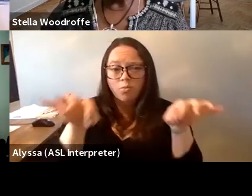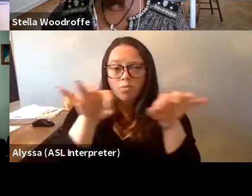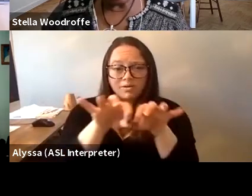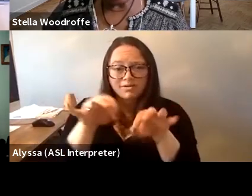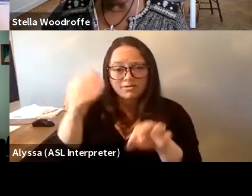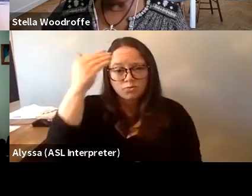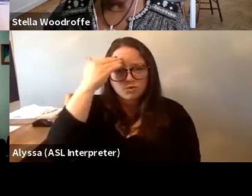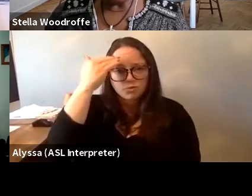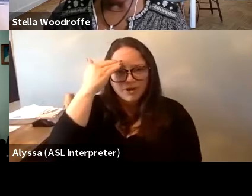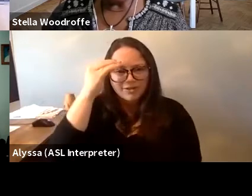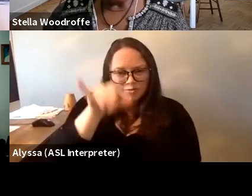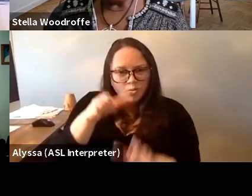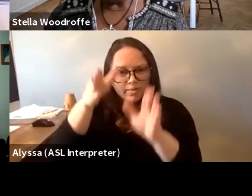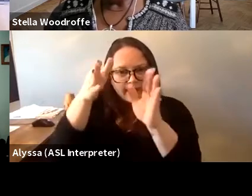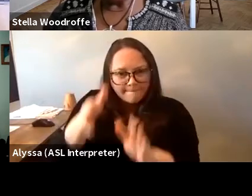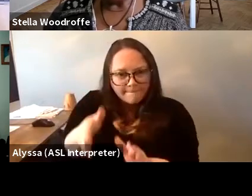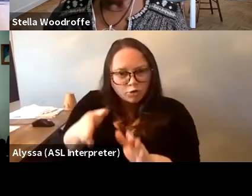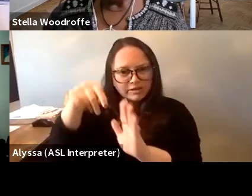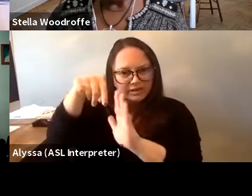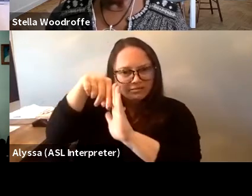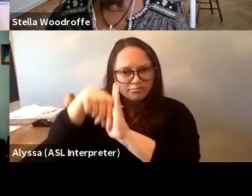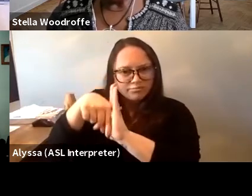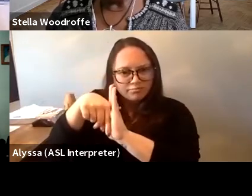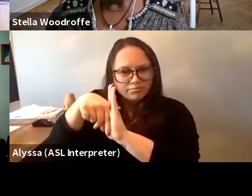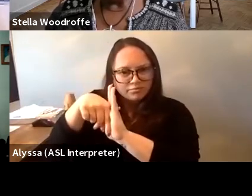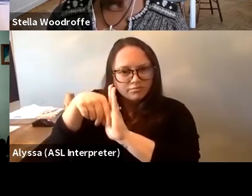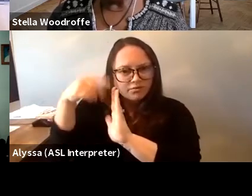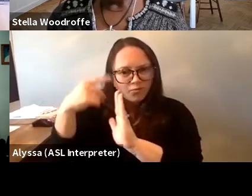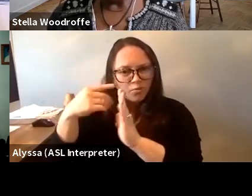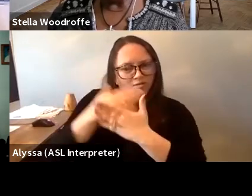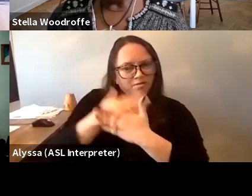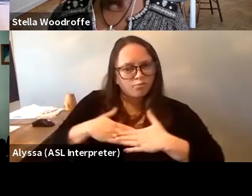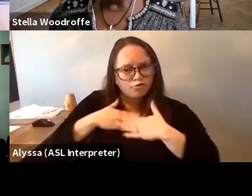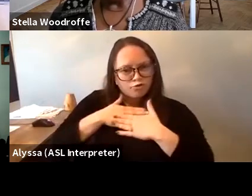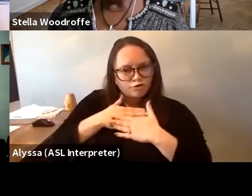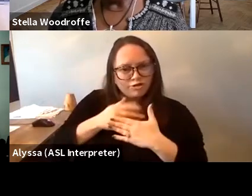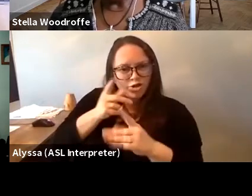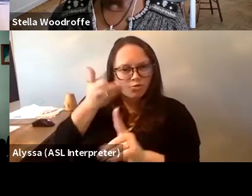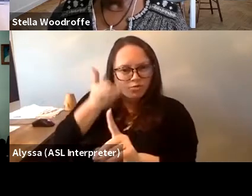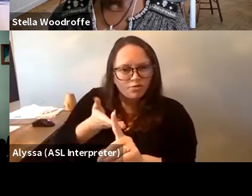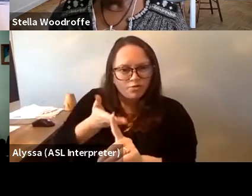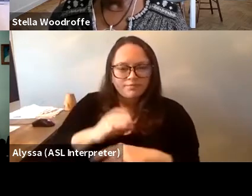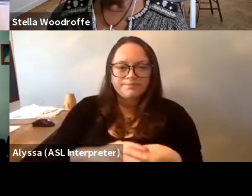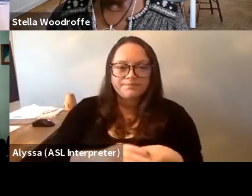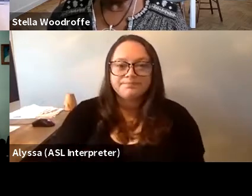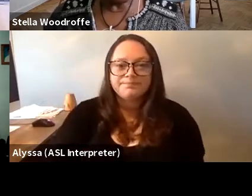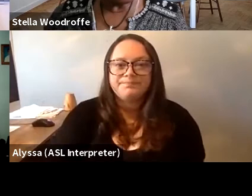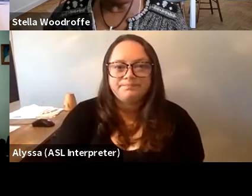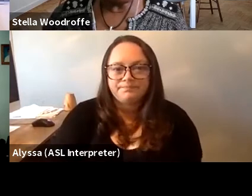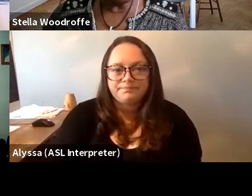person in order to appreciate them. And then answer the